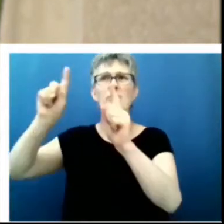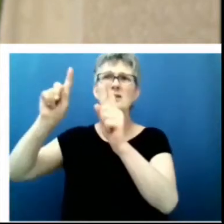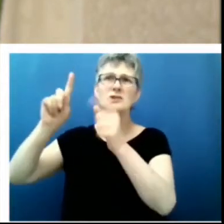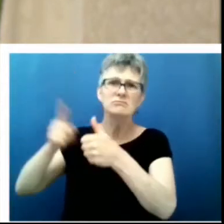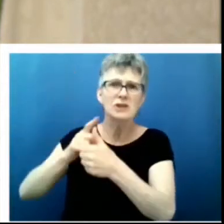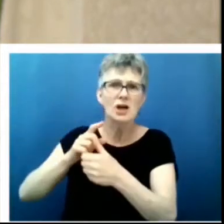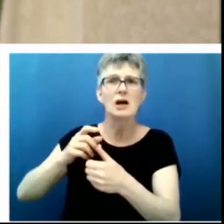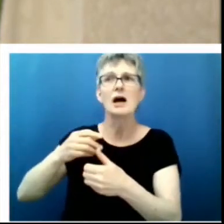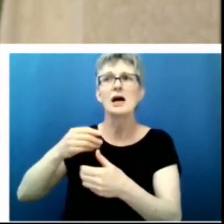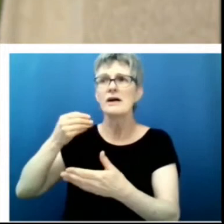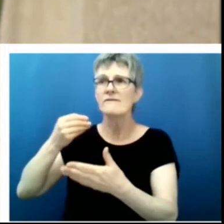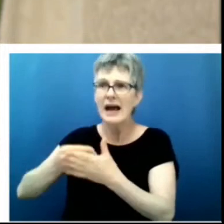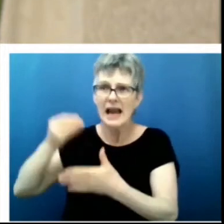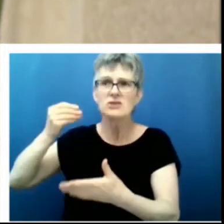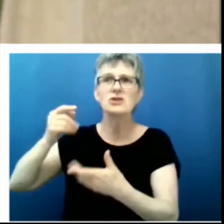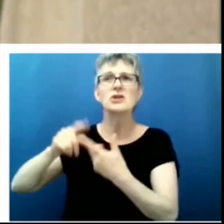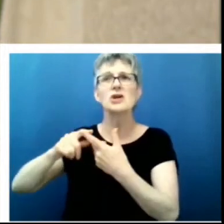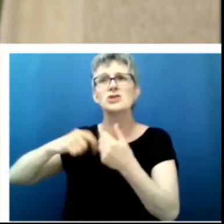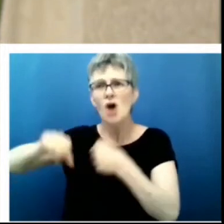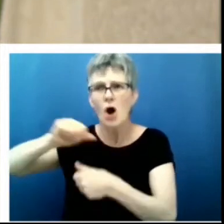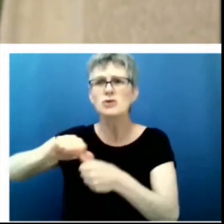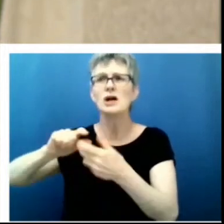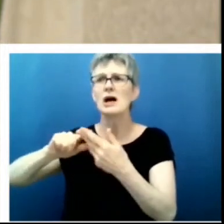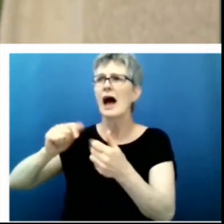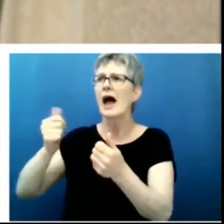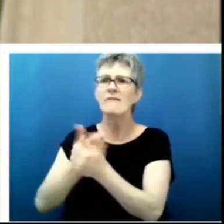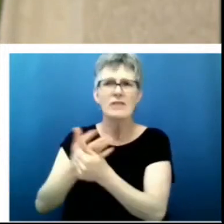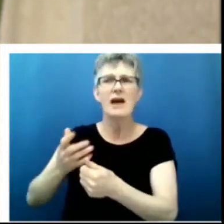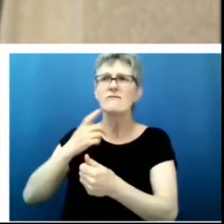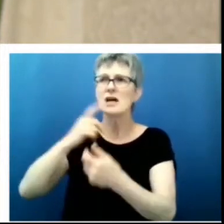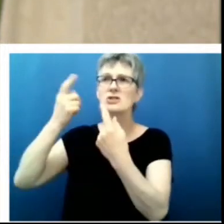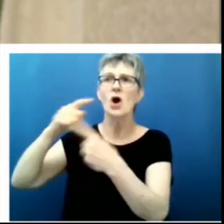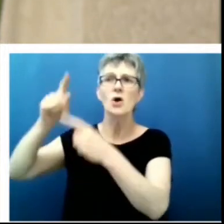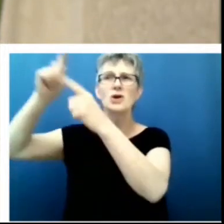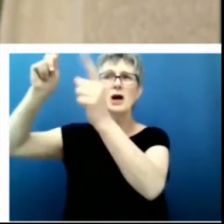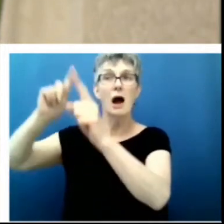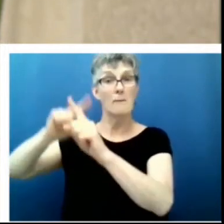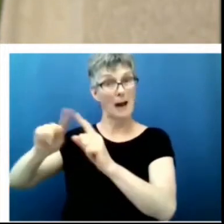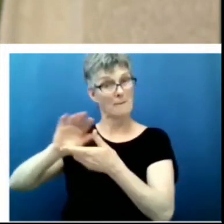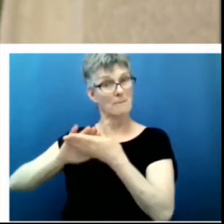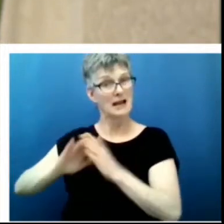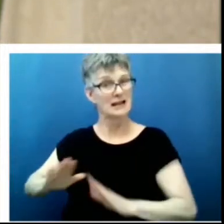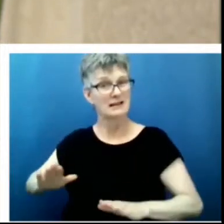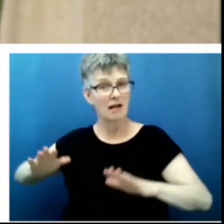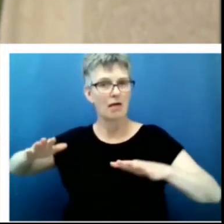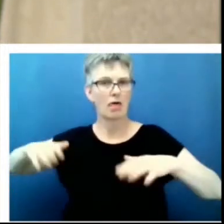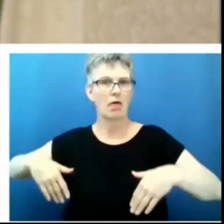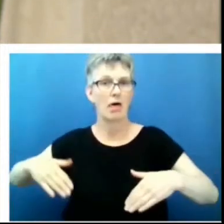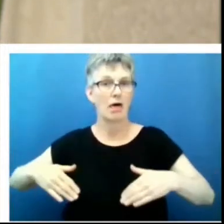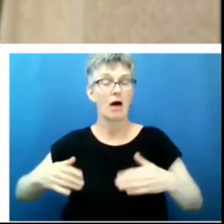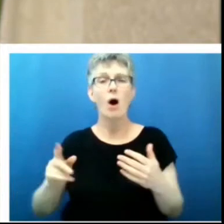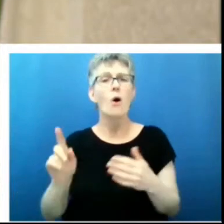The only time I experienced true bliss and peace would be at these silent meditation retreats.